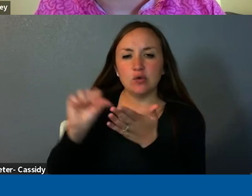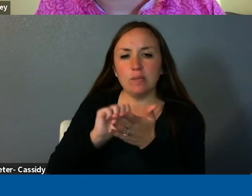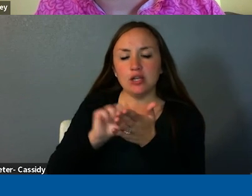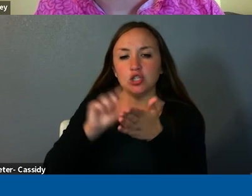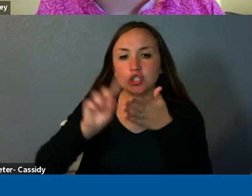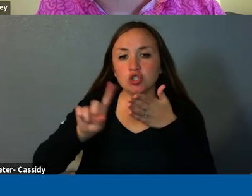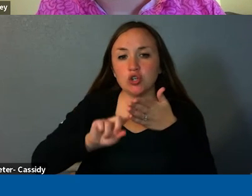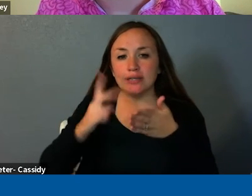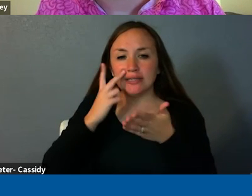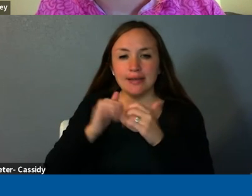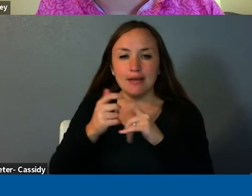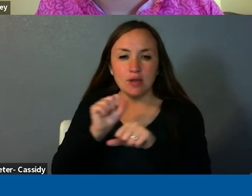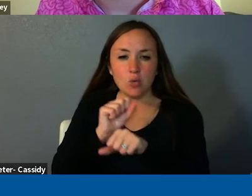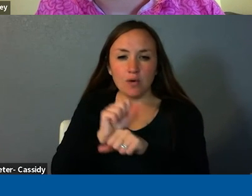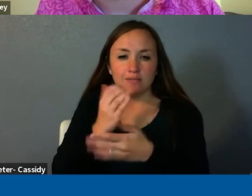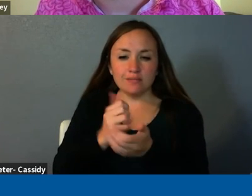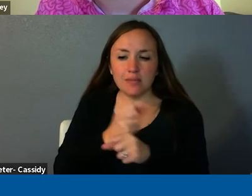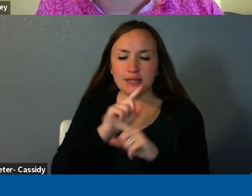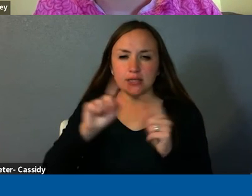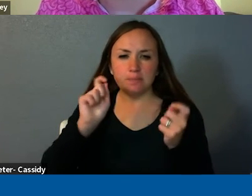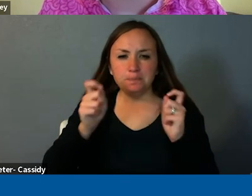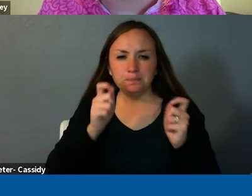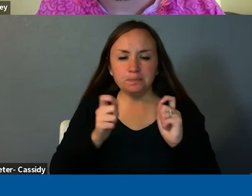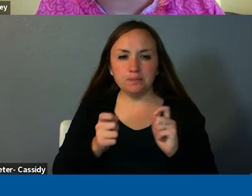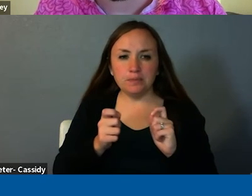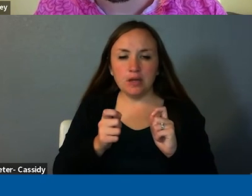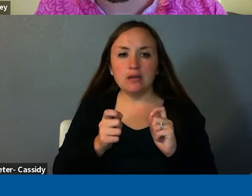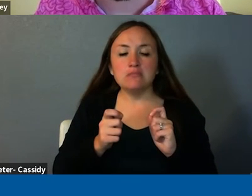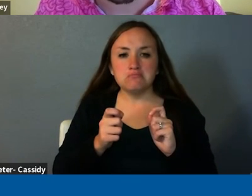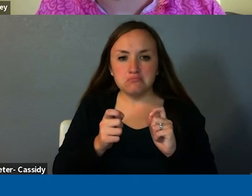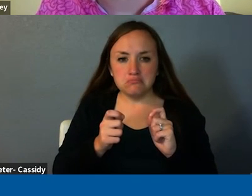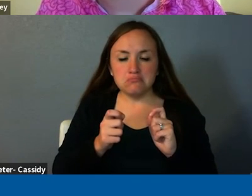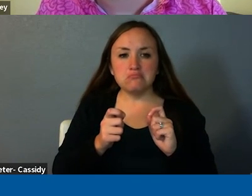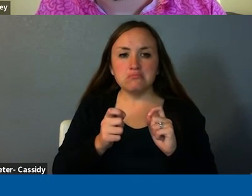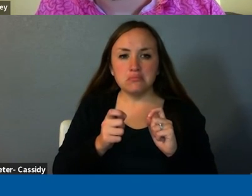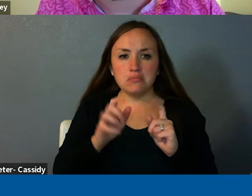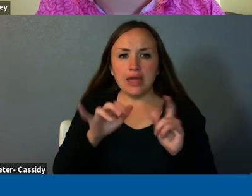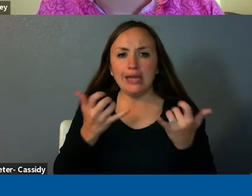see how they worked, made some tweaks and, you know, treated it like any other kind of bug fix work.